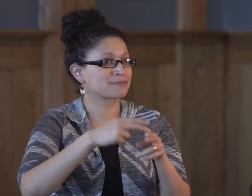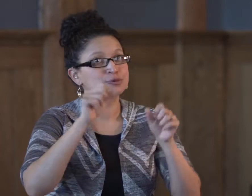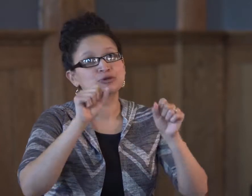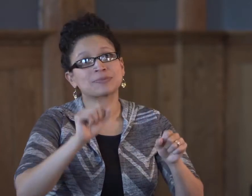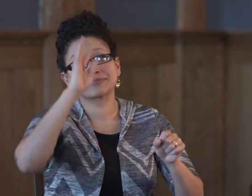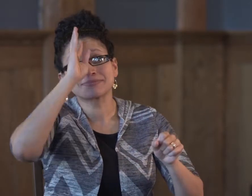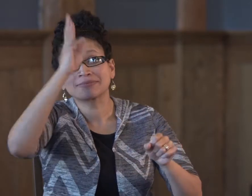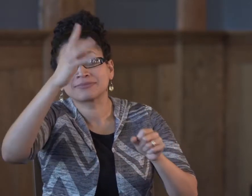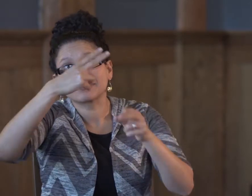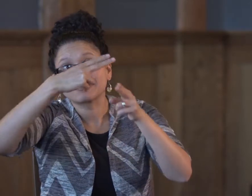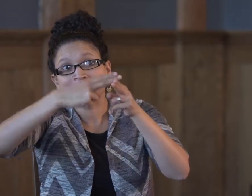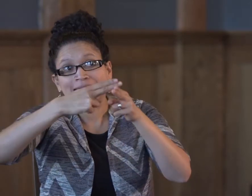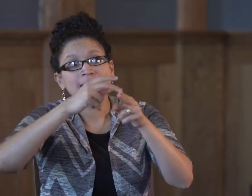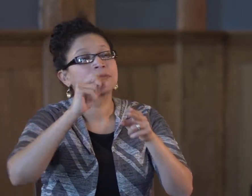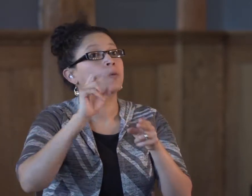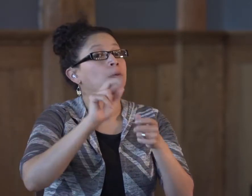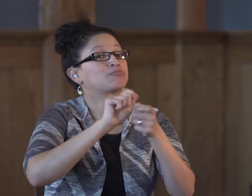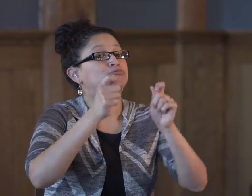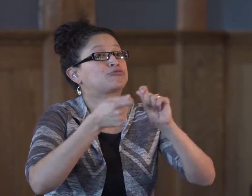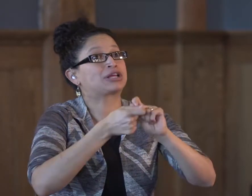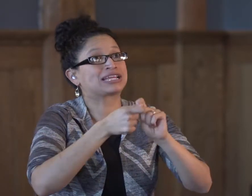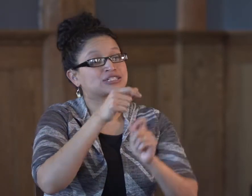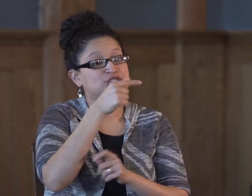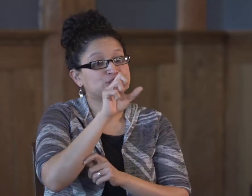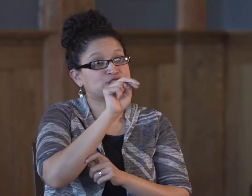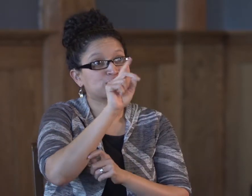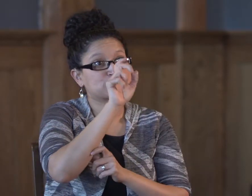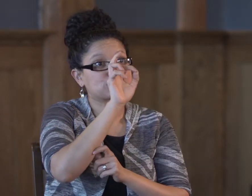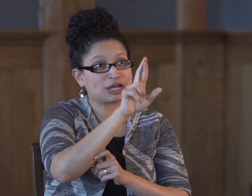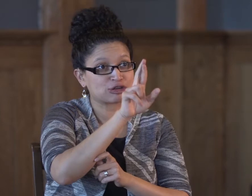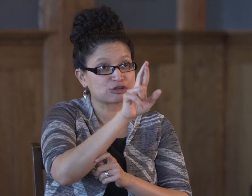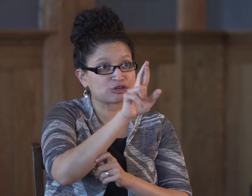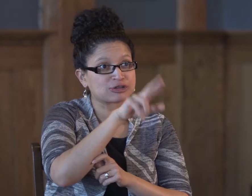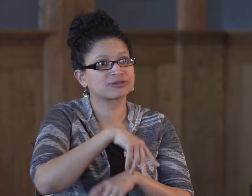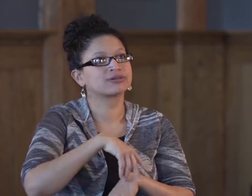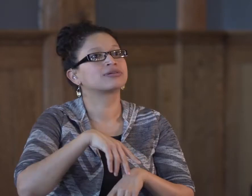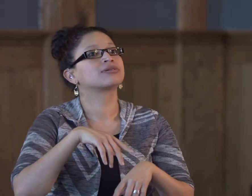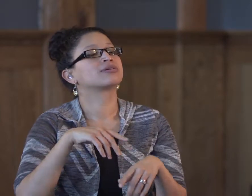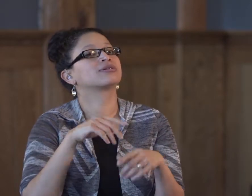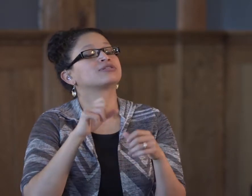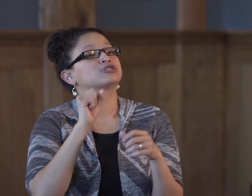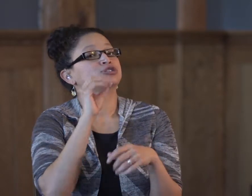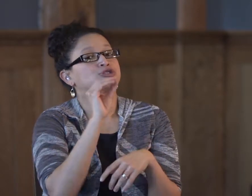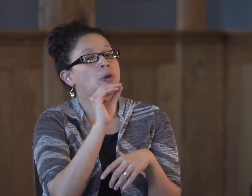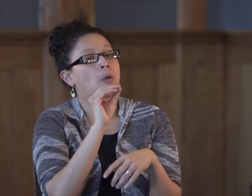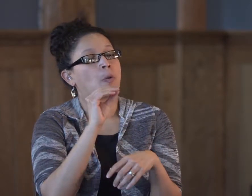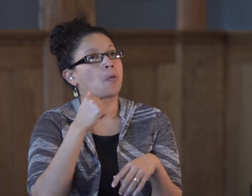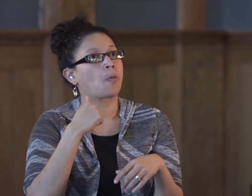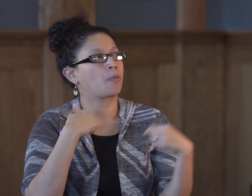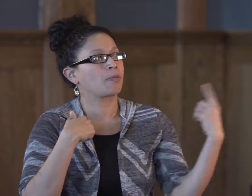we never incorporate names. So, we may use hypothetical names or gender, just simply